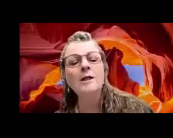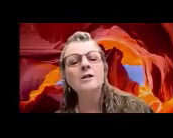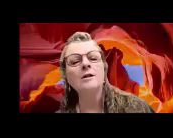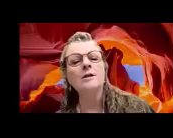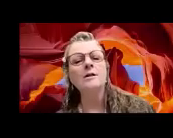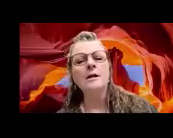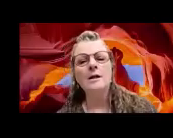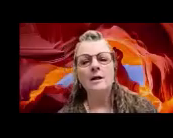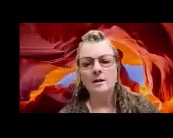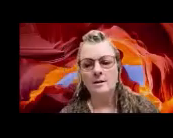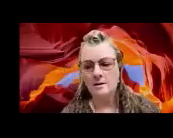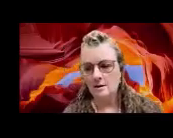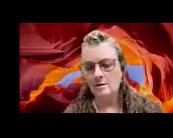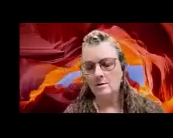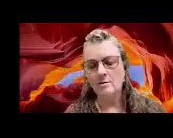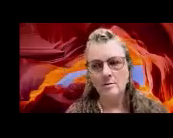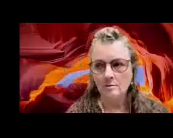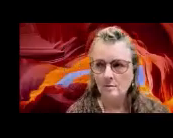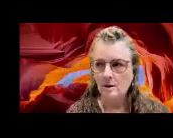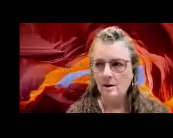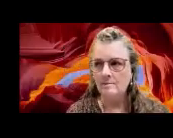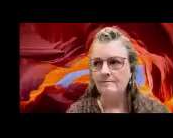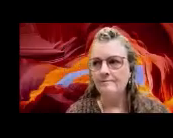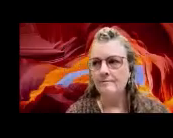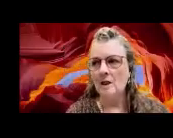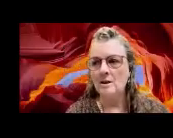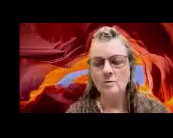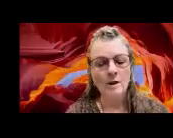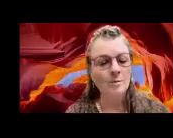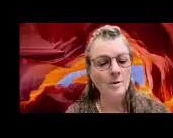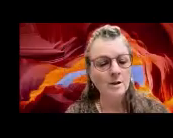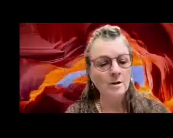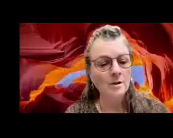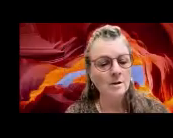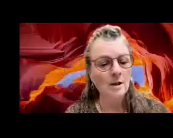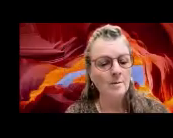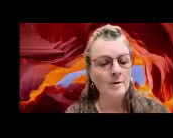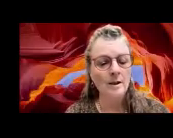pressure, and so they just wanted the pressure to stop, and